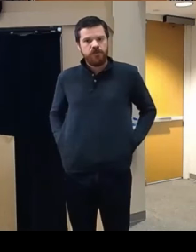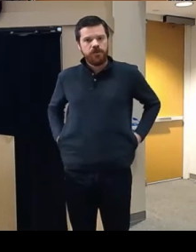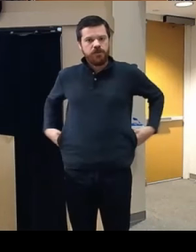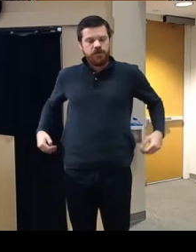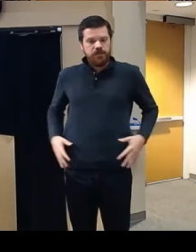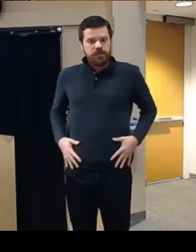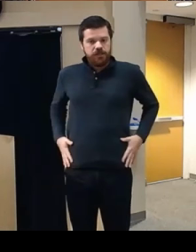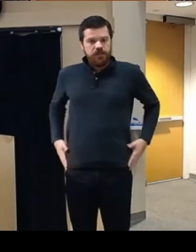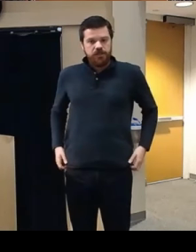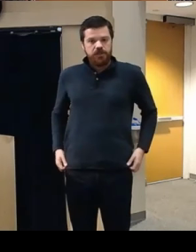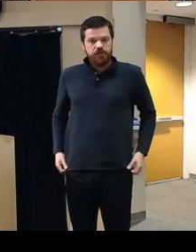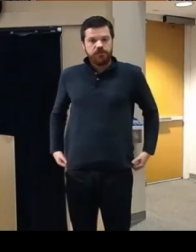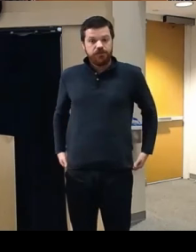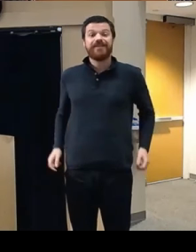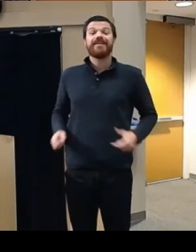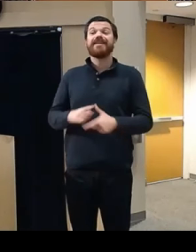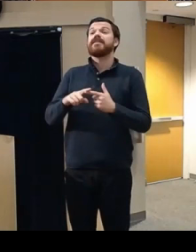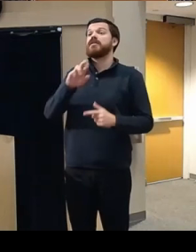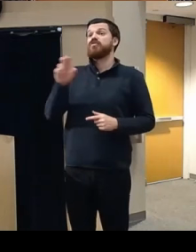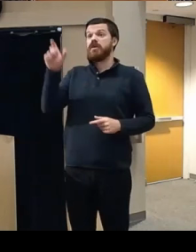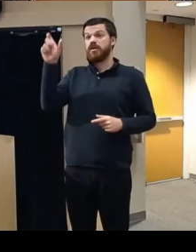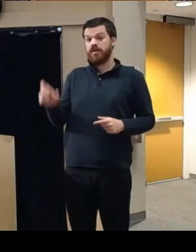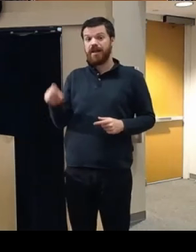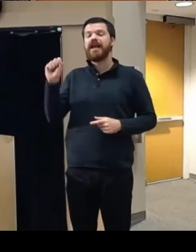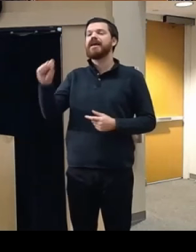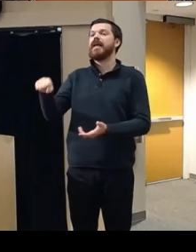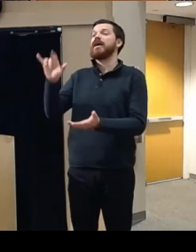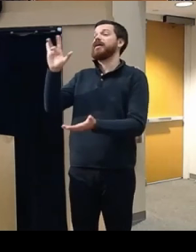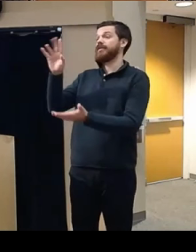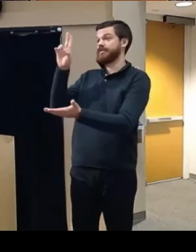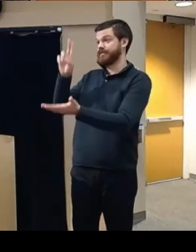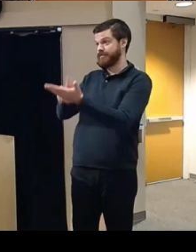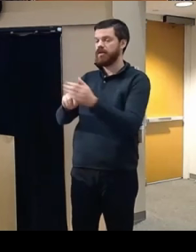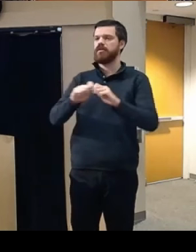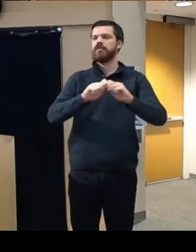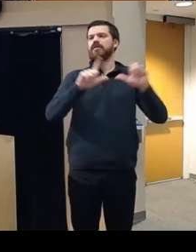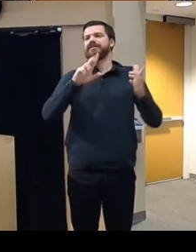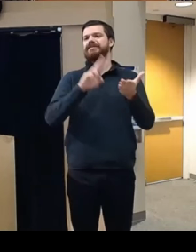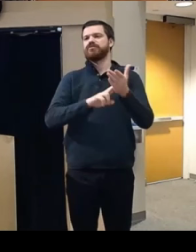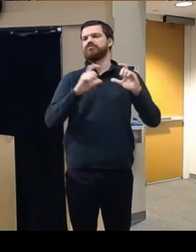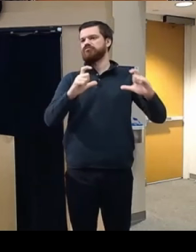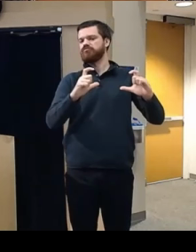in the room with me I can select sign and P pull up my signature pad if I'm doing this as a remote